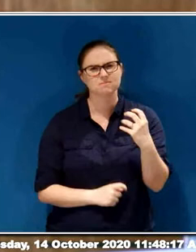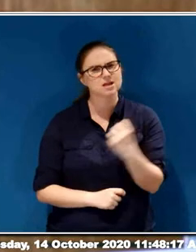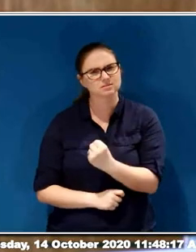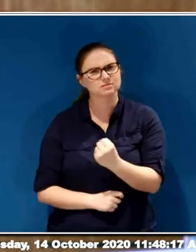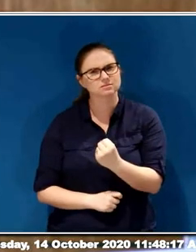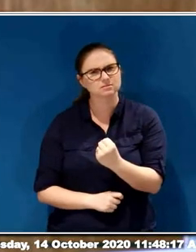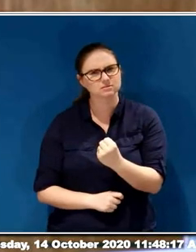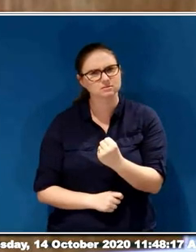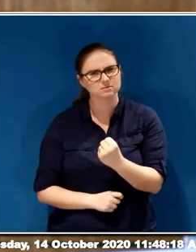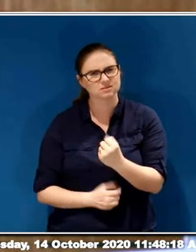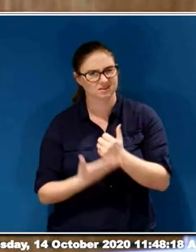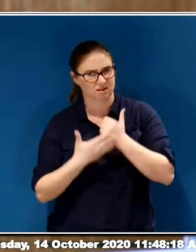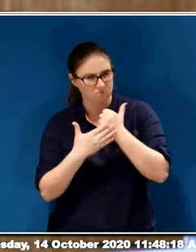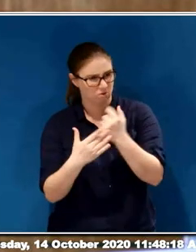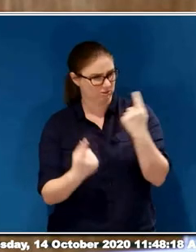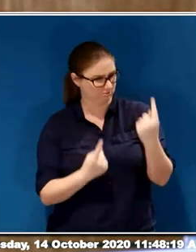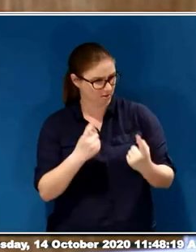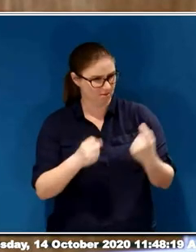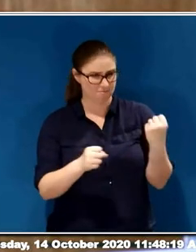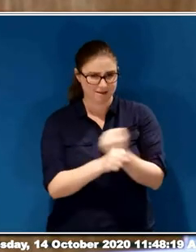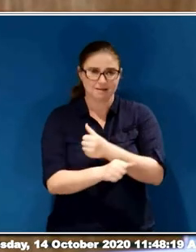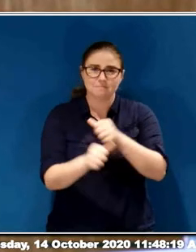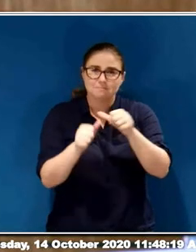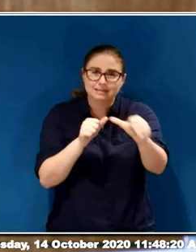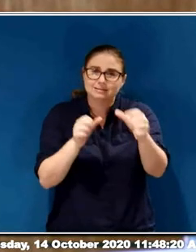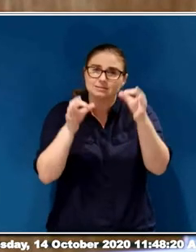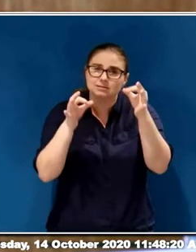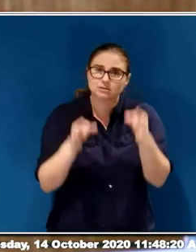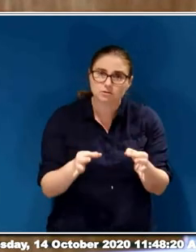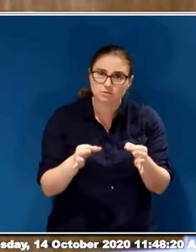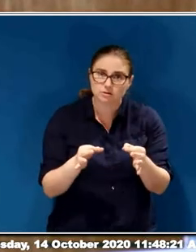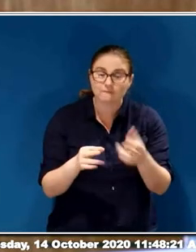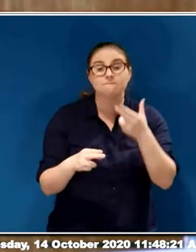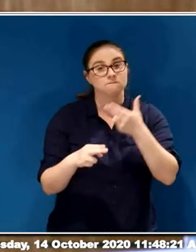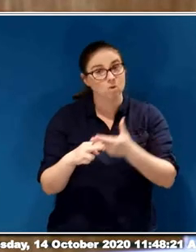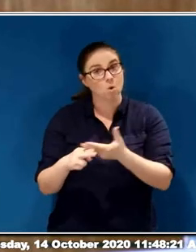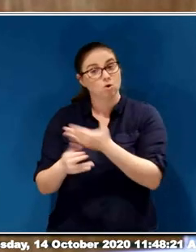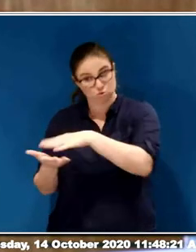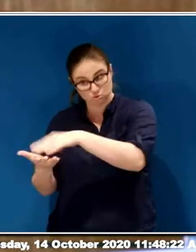not only of the student, but obviously with the interests of the safety